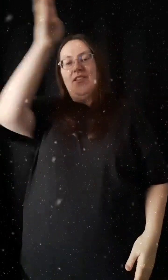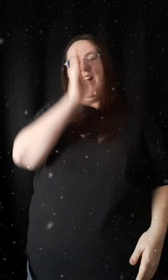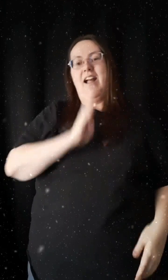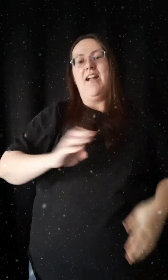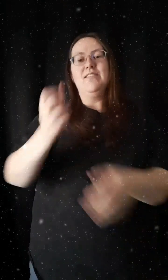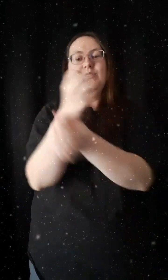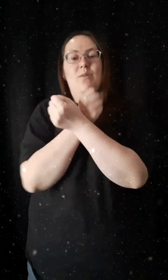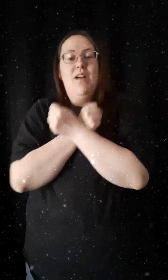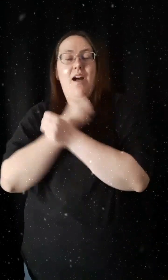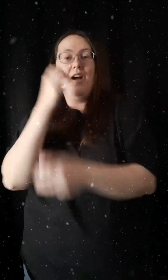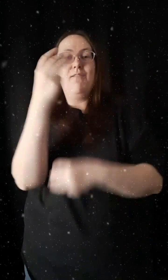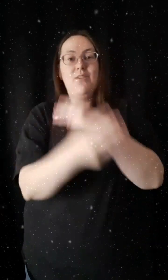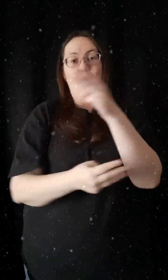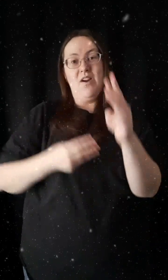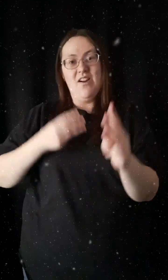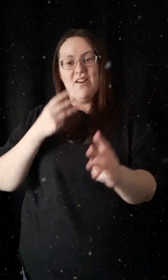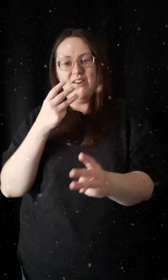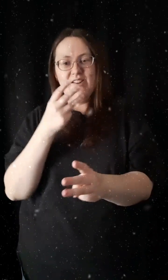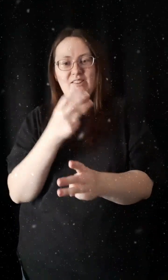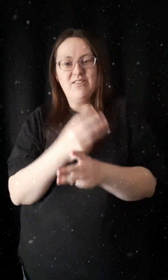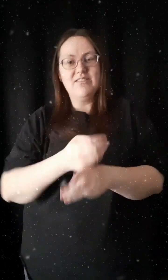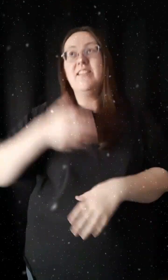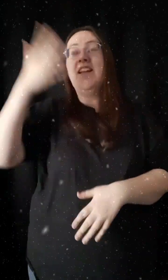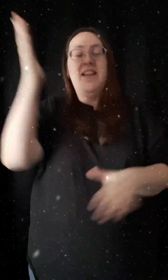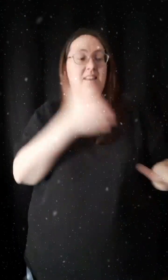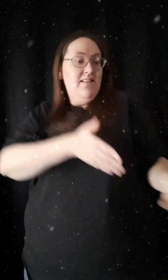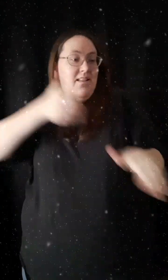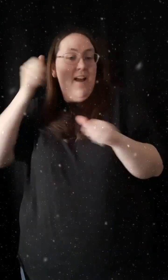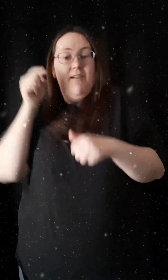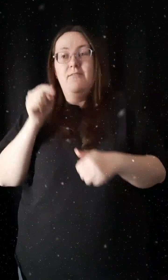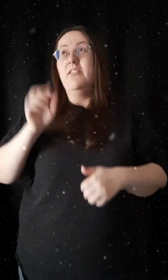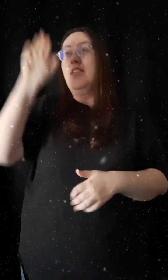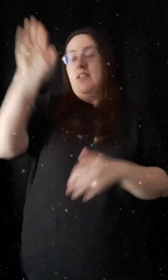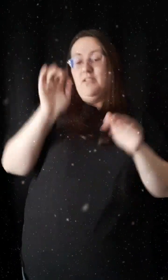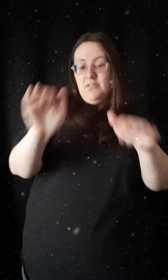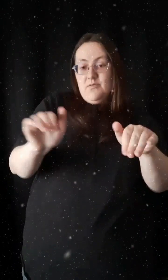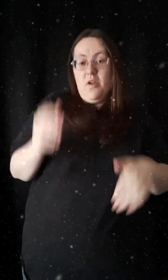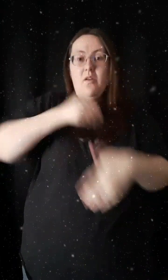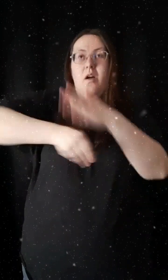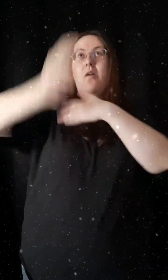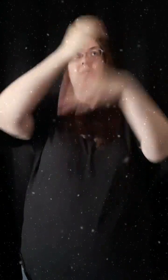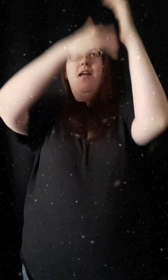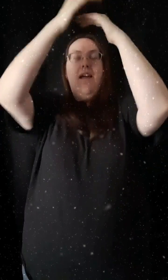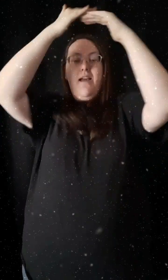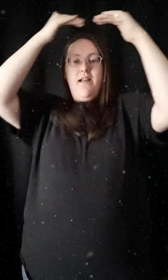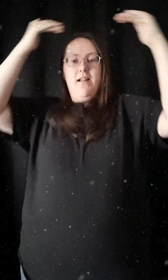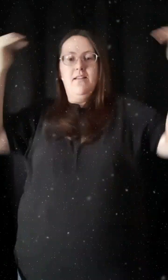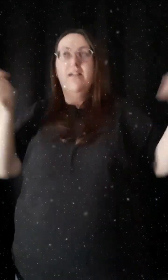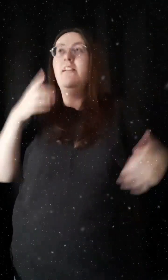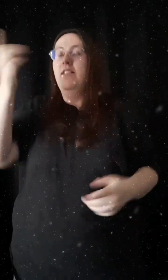Oh God so loved the world He left His throne on high